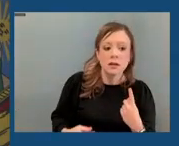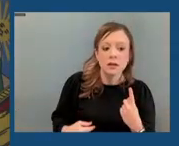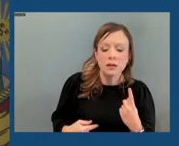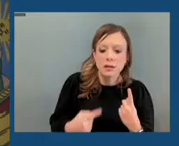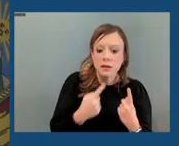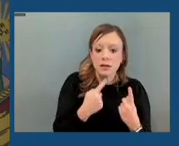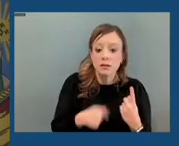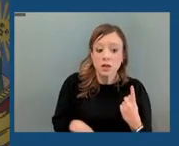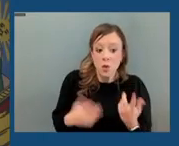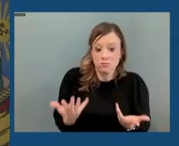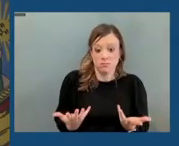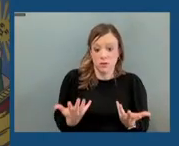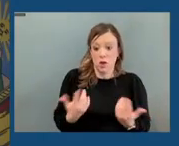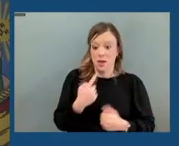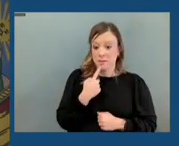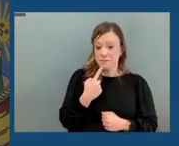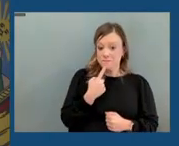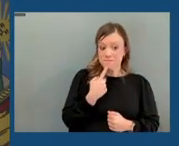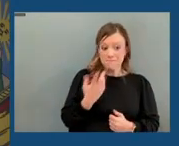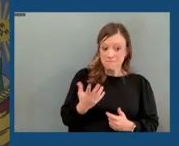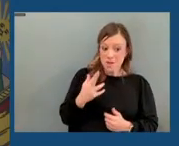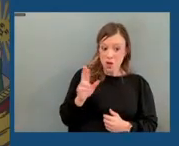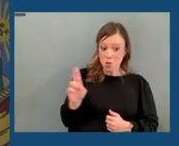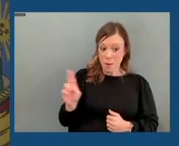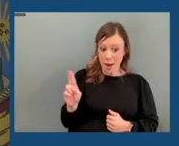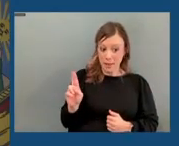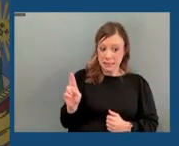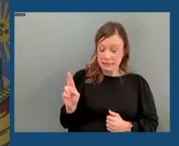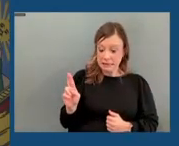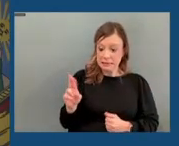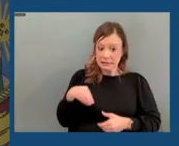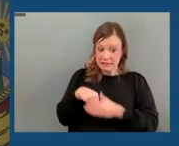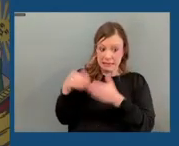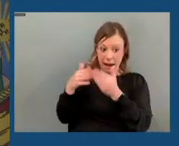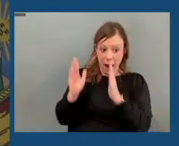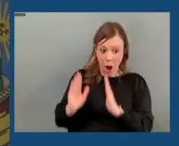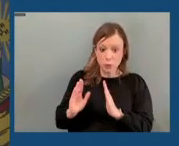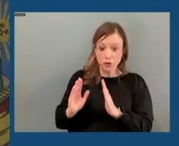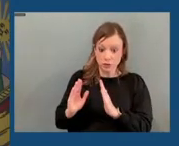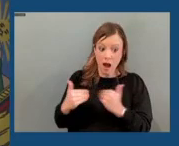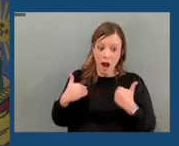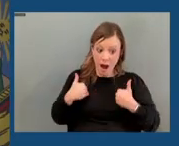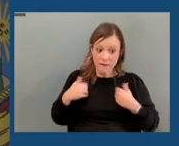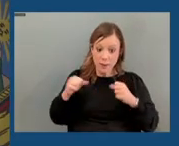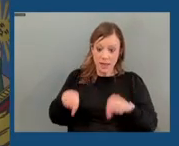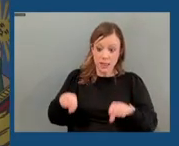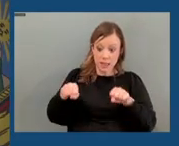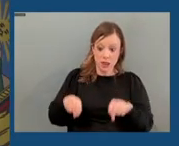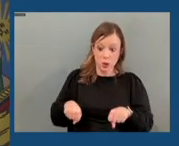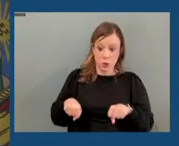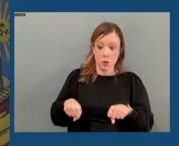Well, the Republicans in the House right now have the ability to pass that and send it over to the Senate.